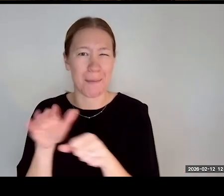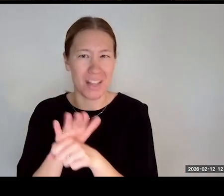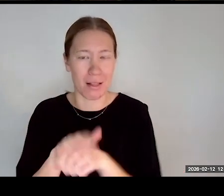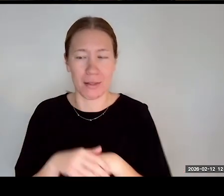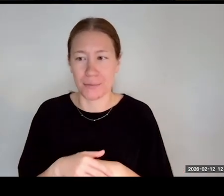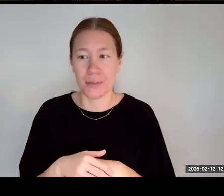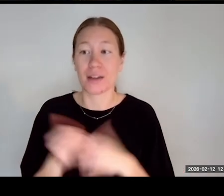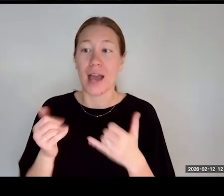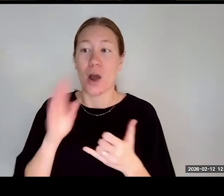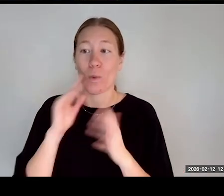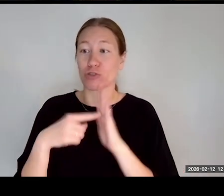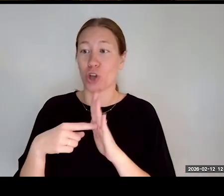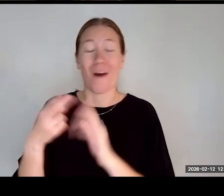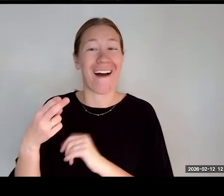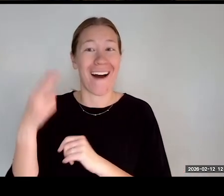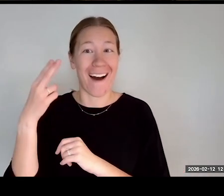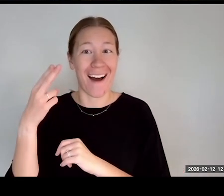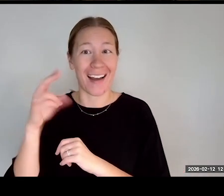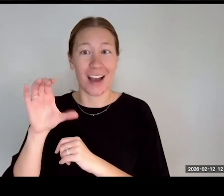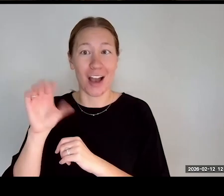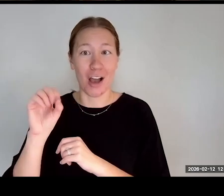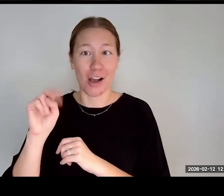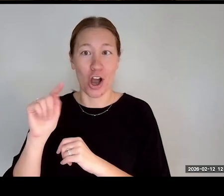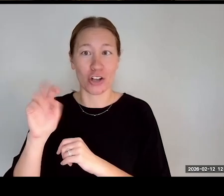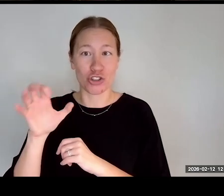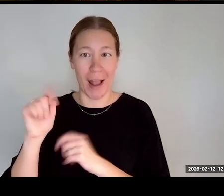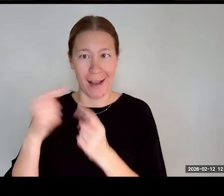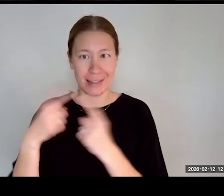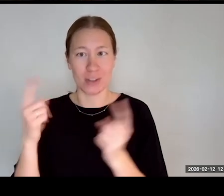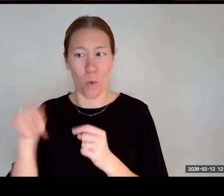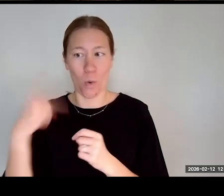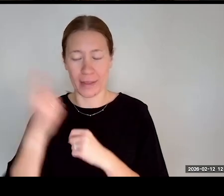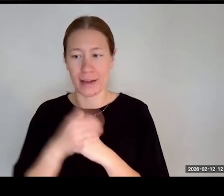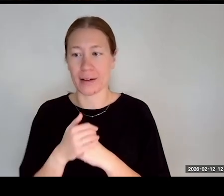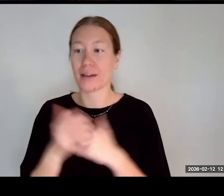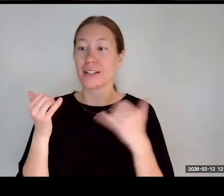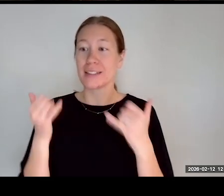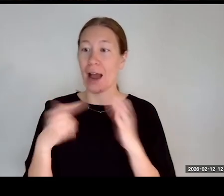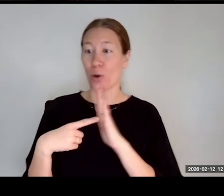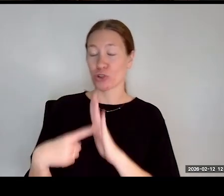if high contrast only is checked off, of color options. And all of these colors that are showing up are going